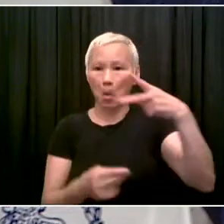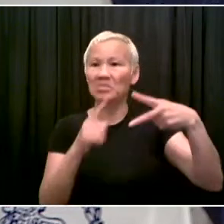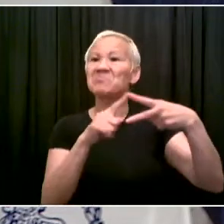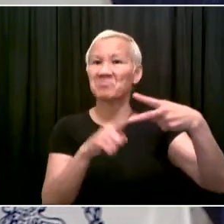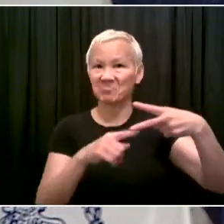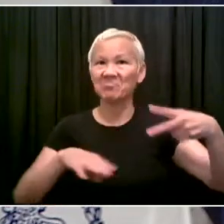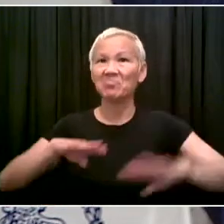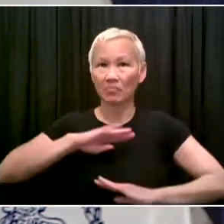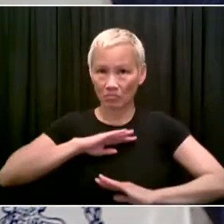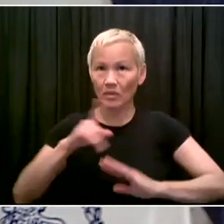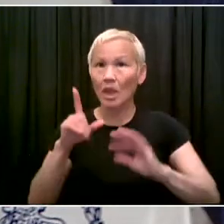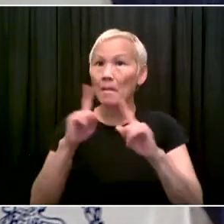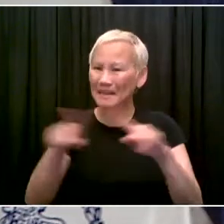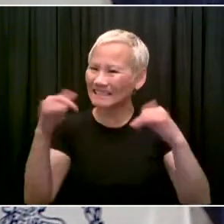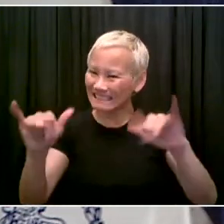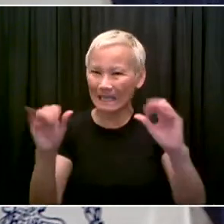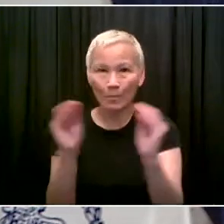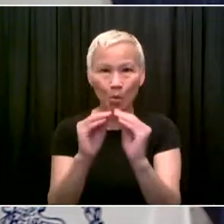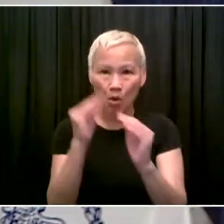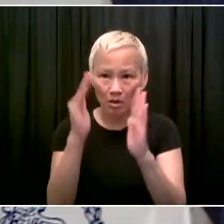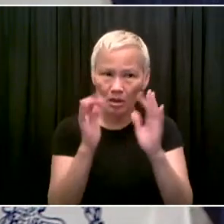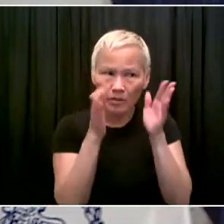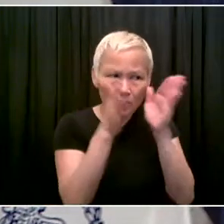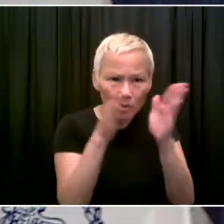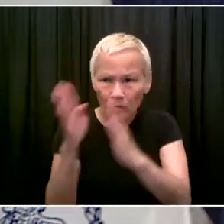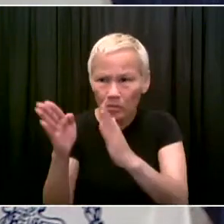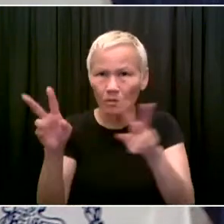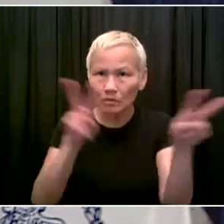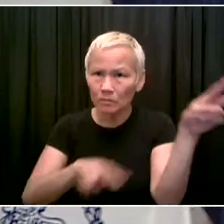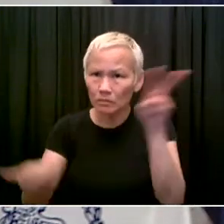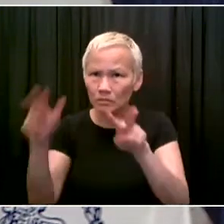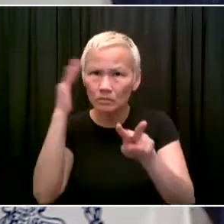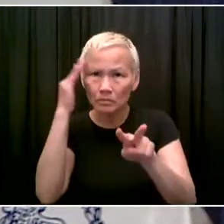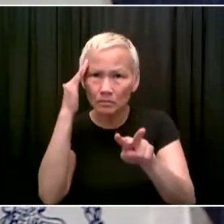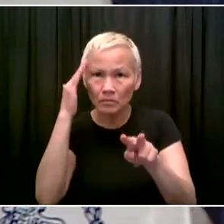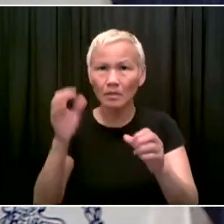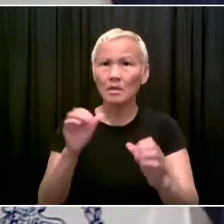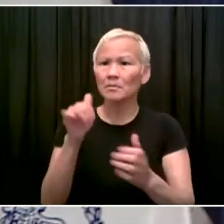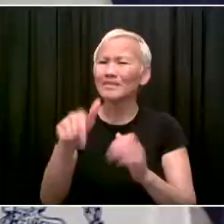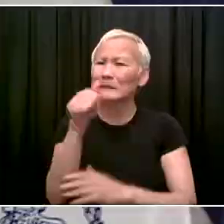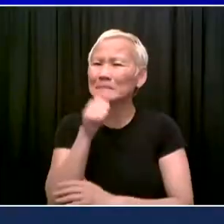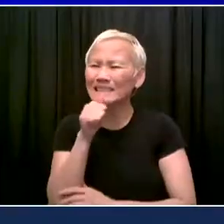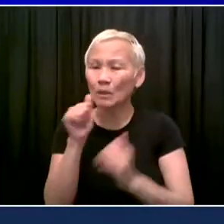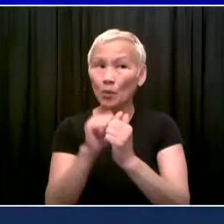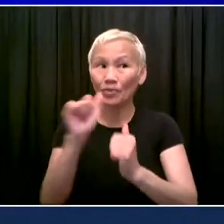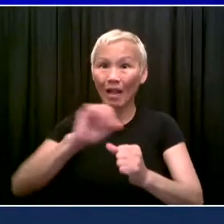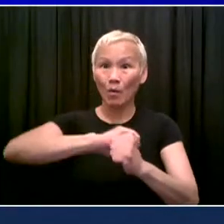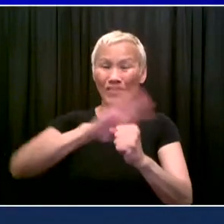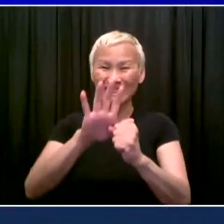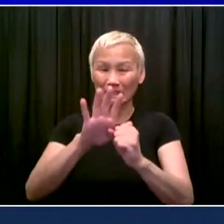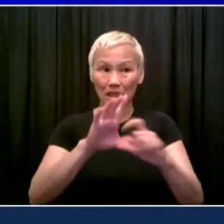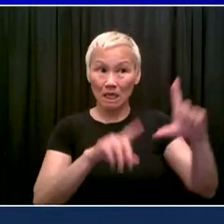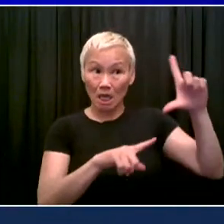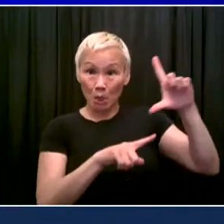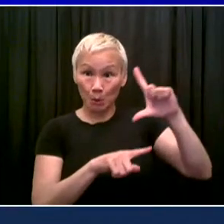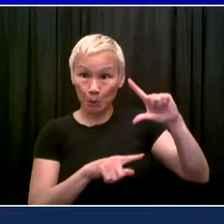AND THAT SPEAKS VOLUMES. PDNY IWOS RKG IN WITH THE COMMUNITY BUT